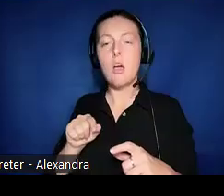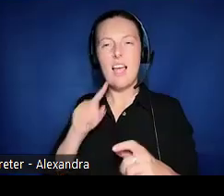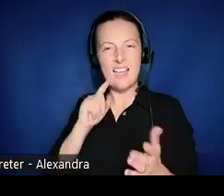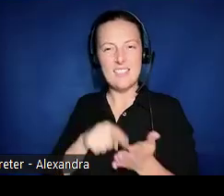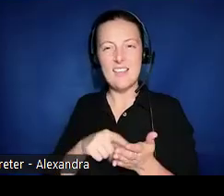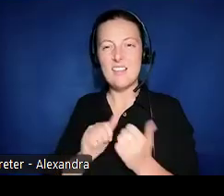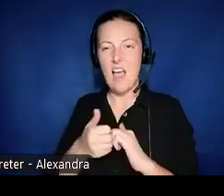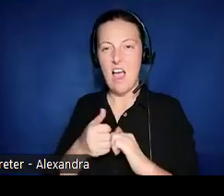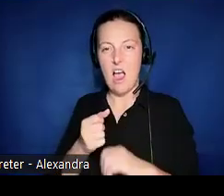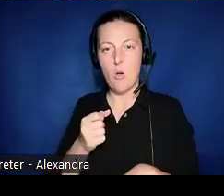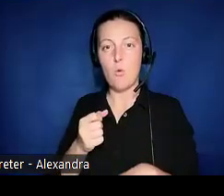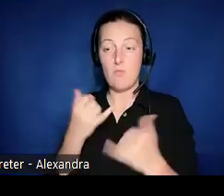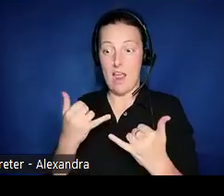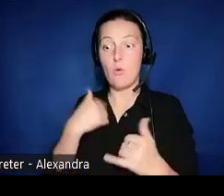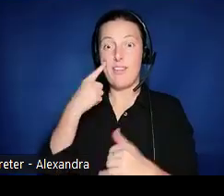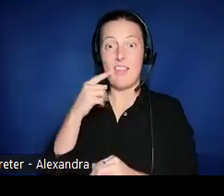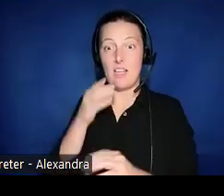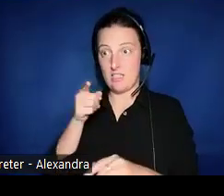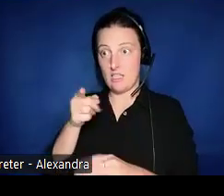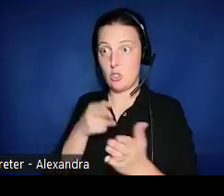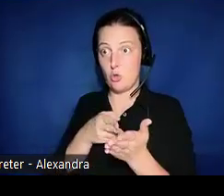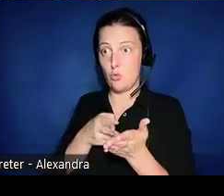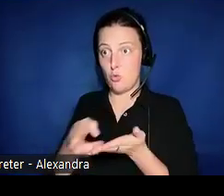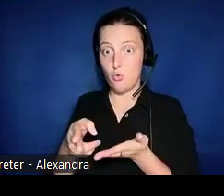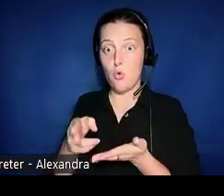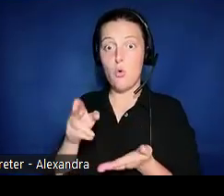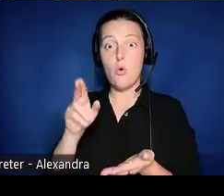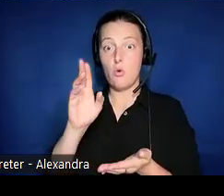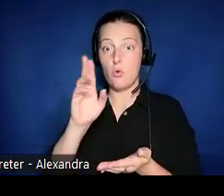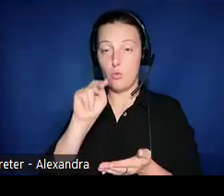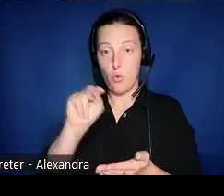thinks true north is. So he's using the sun to figure out true north. And then he's measuring